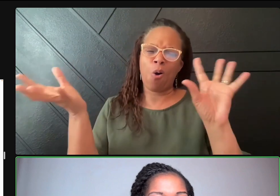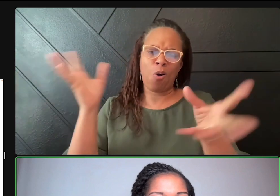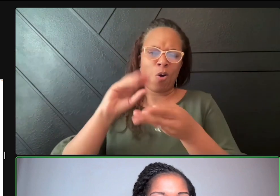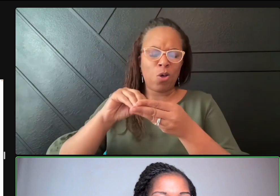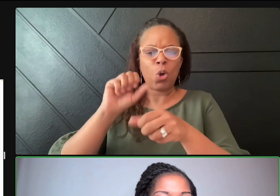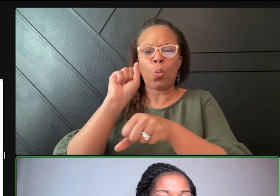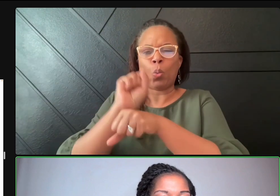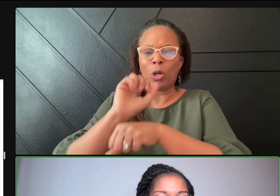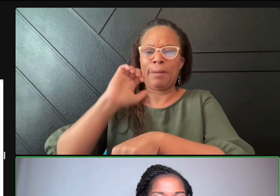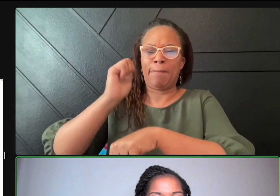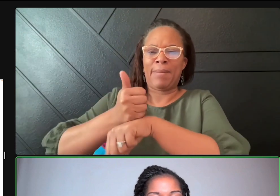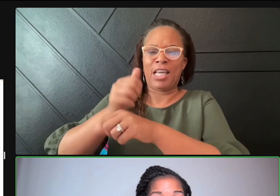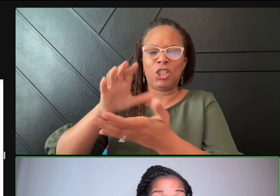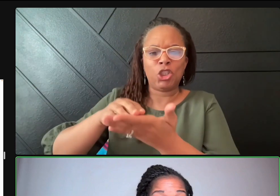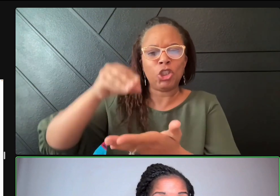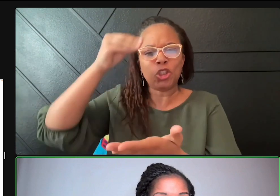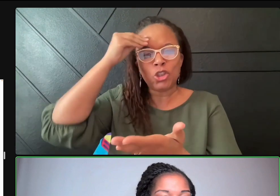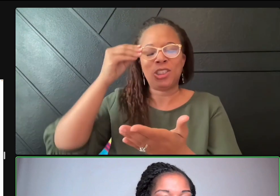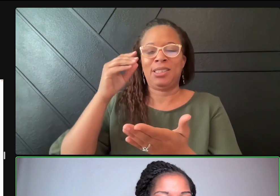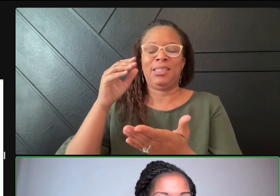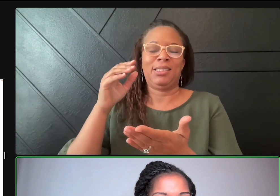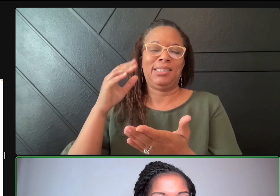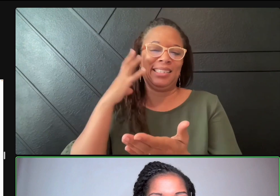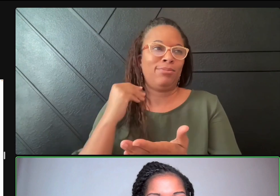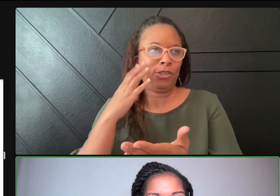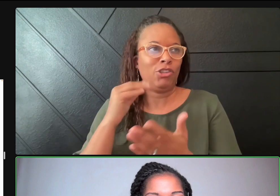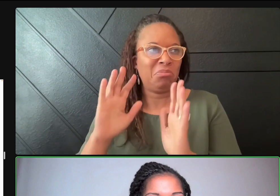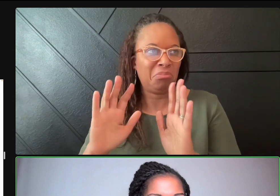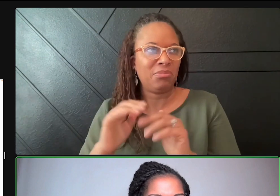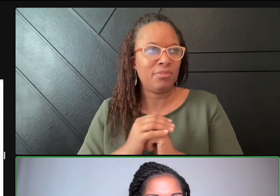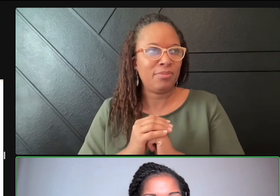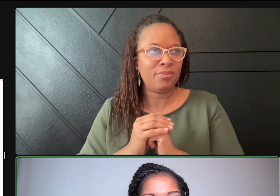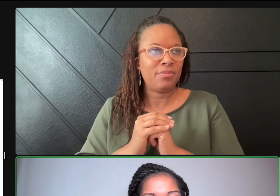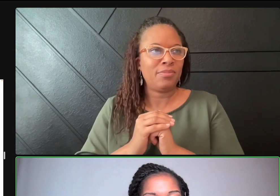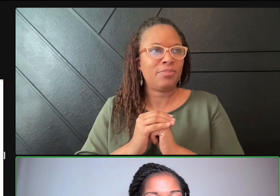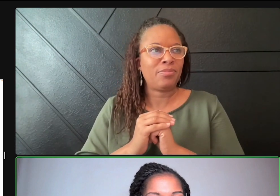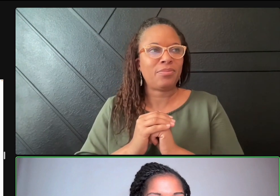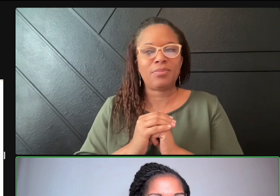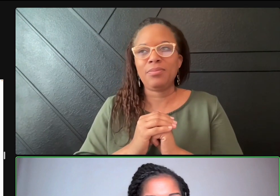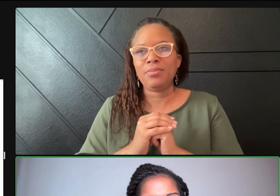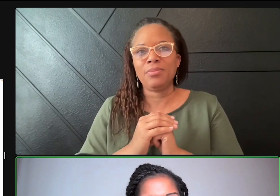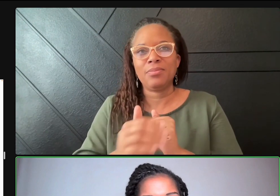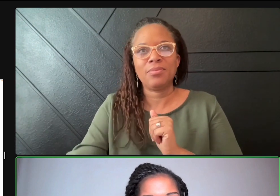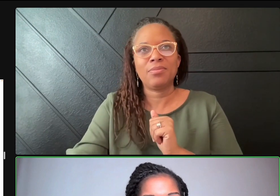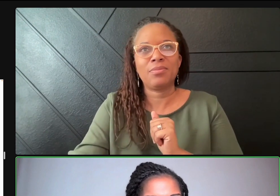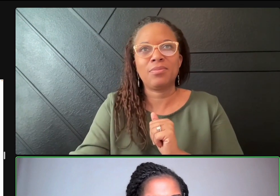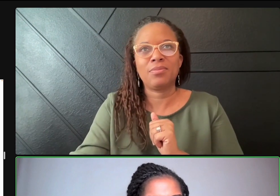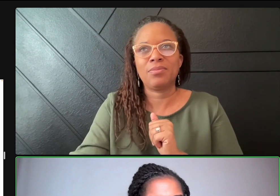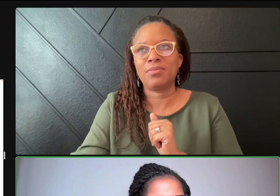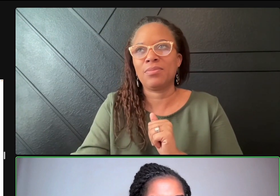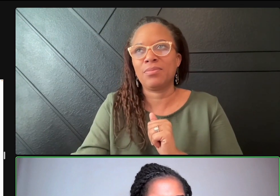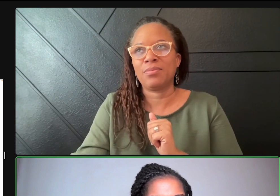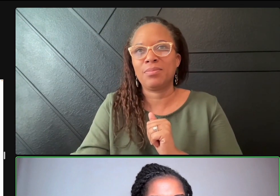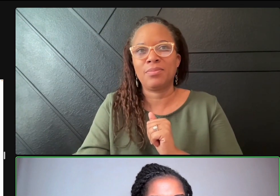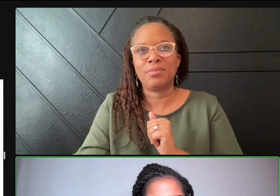and all of practicums, clinicals, apprenticeships, and all of the things that fall under those work-based learning